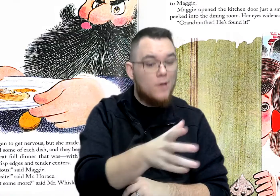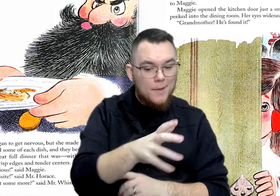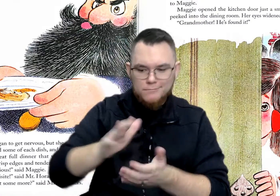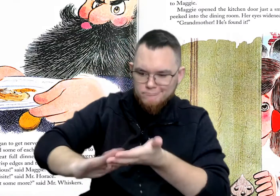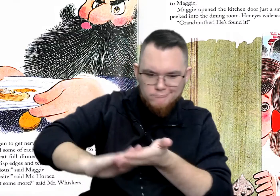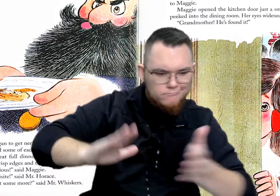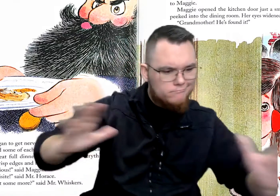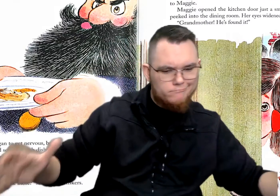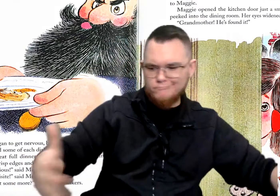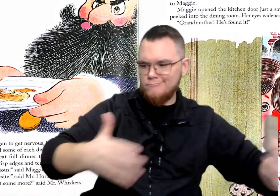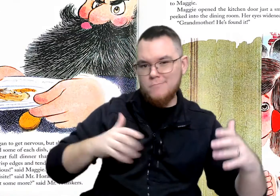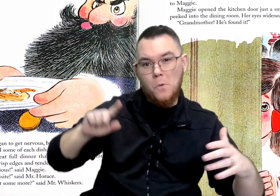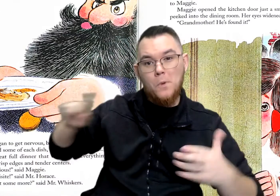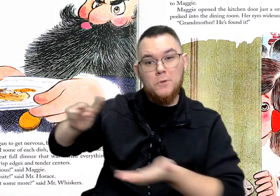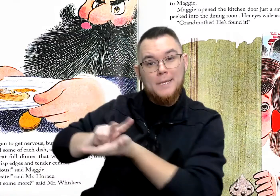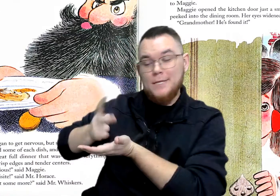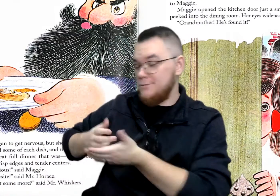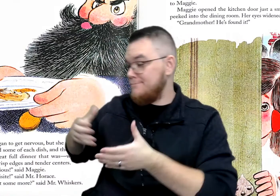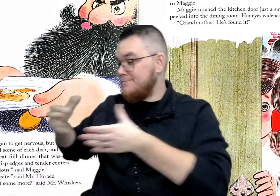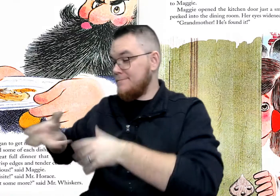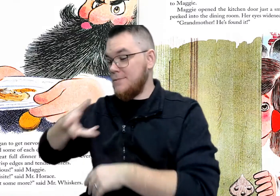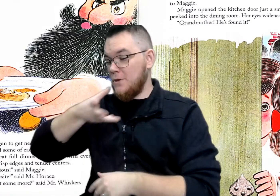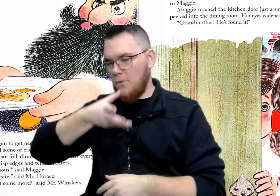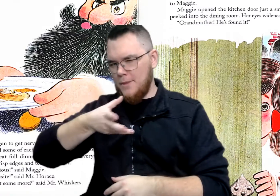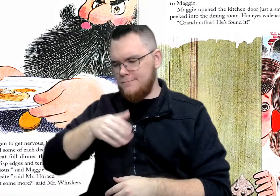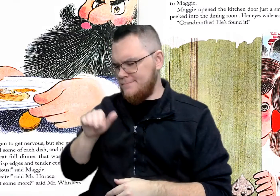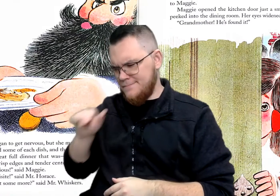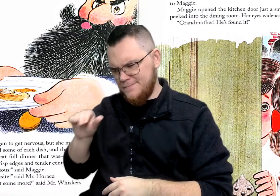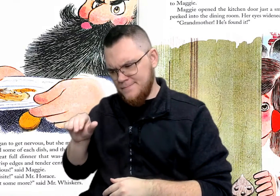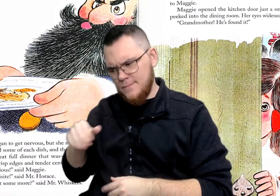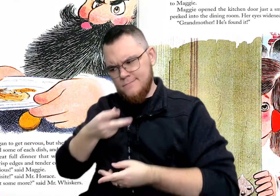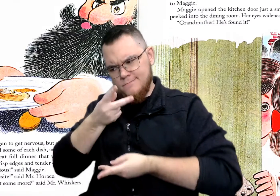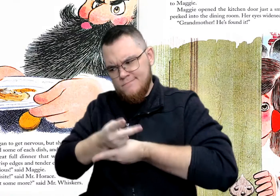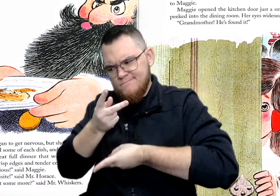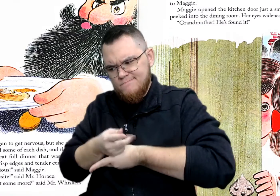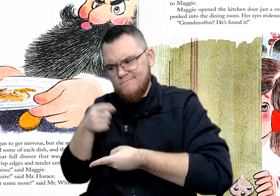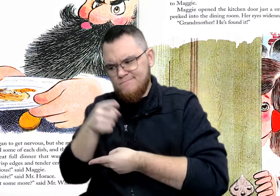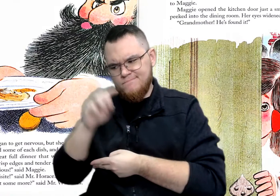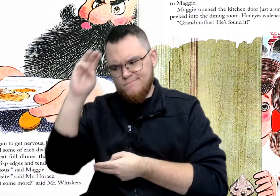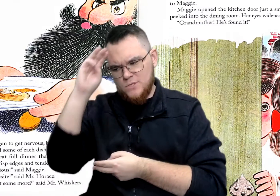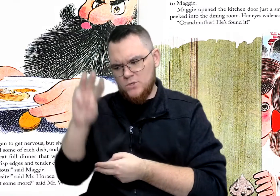“Watch that Whiskers fellow,” Grandmother whispered to Maggie.